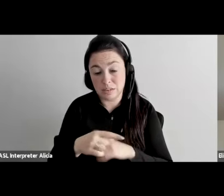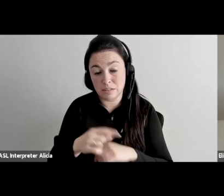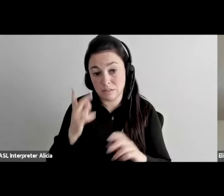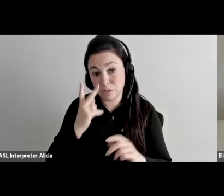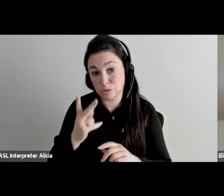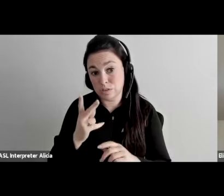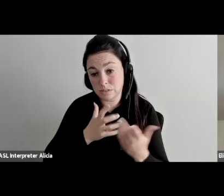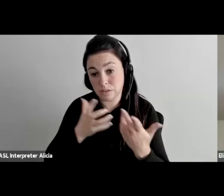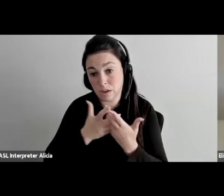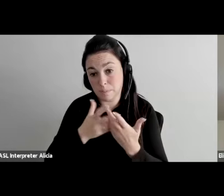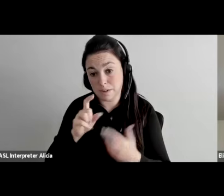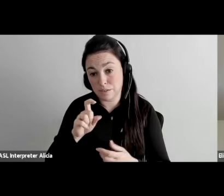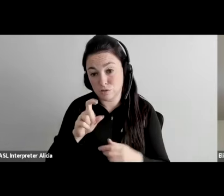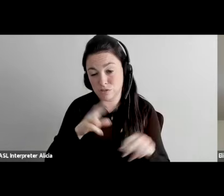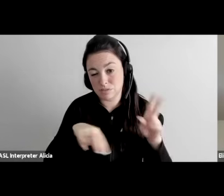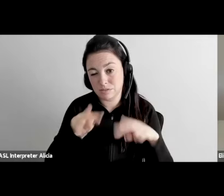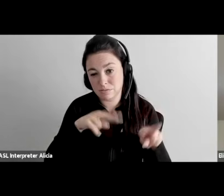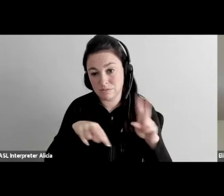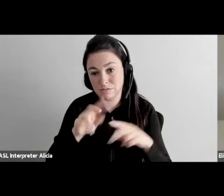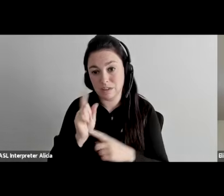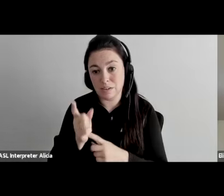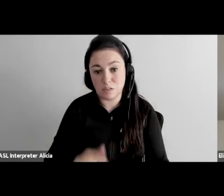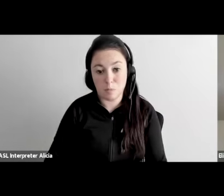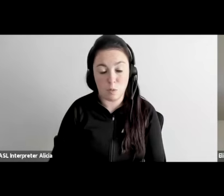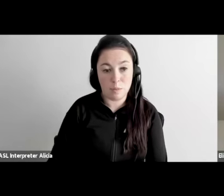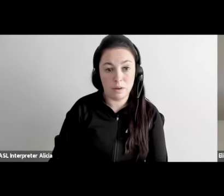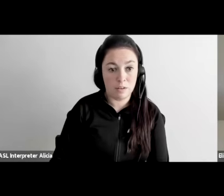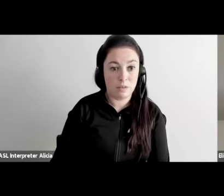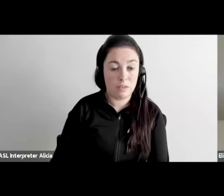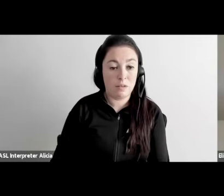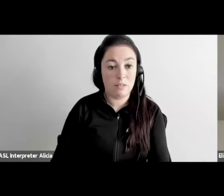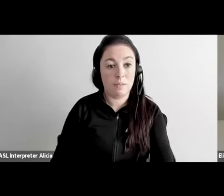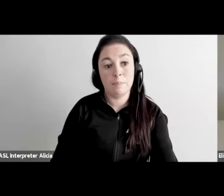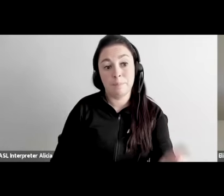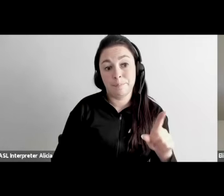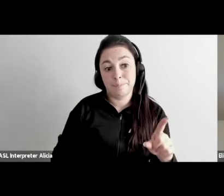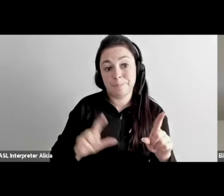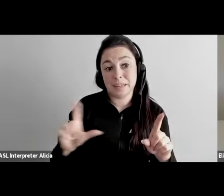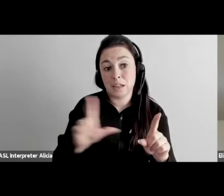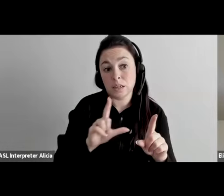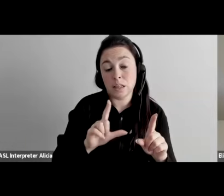I'll give you a moment. The picture on the left we're laying on several